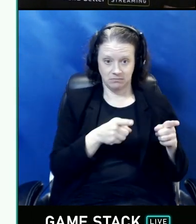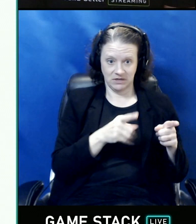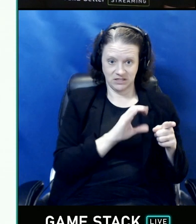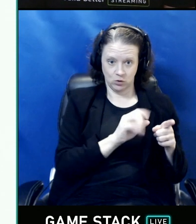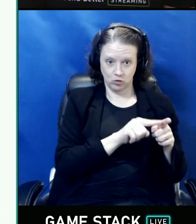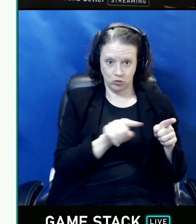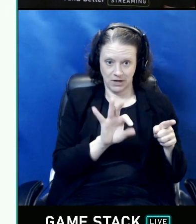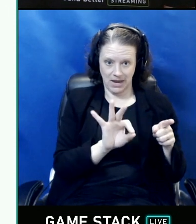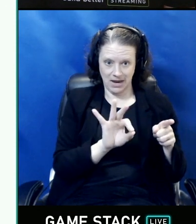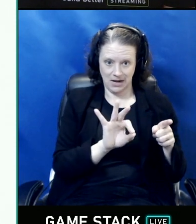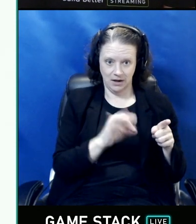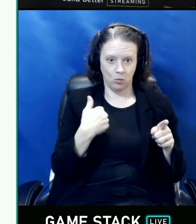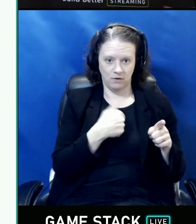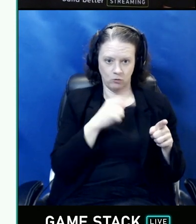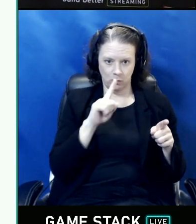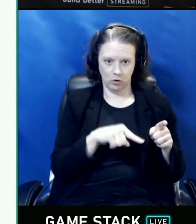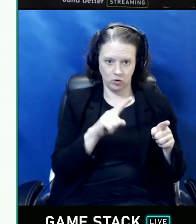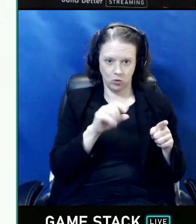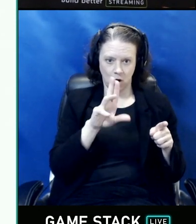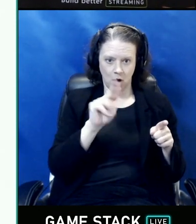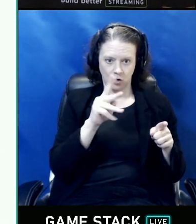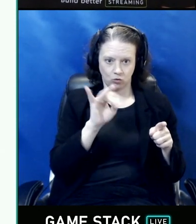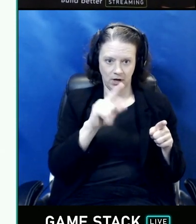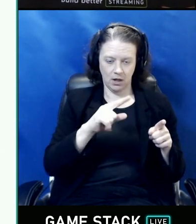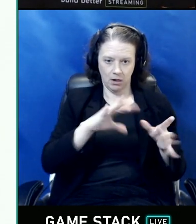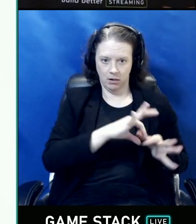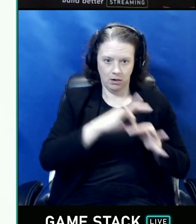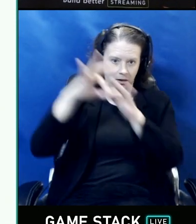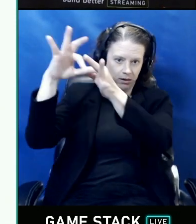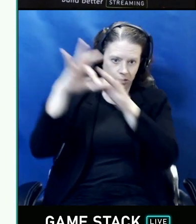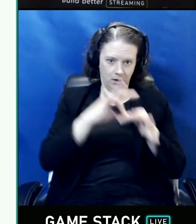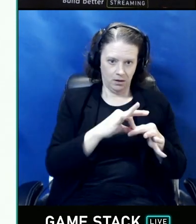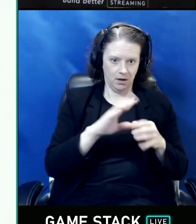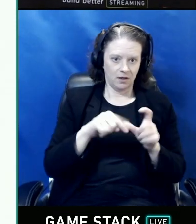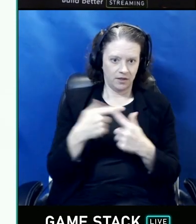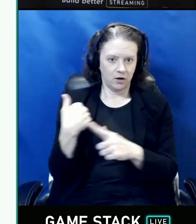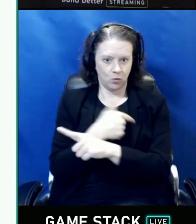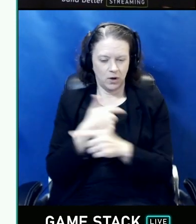And that way we can make sure that Unreal is happy, and we've got a good set between the two.